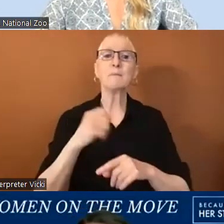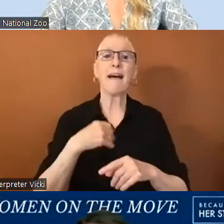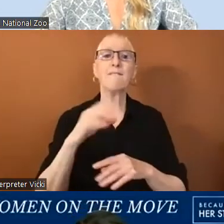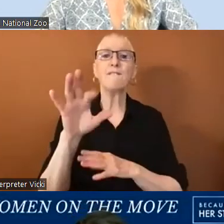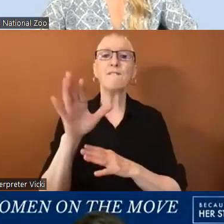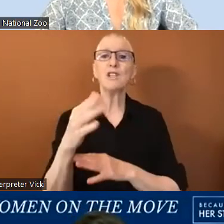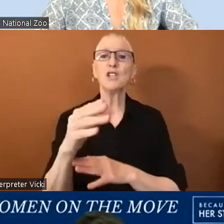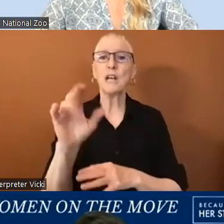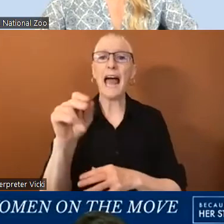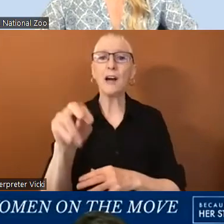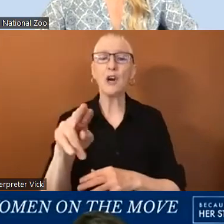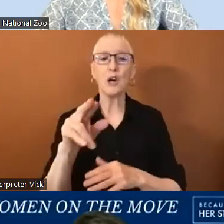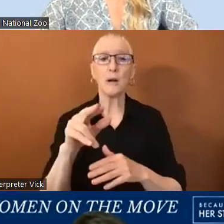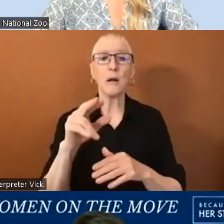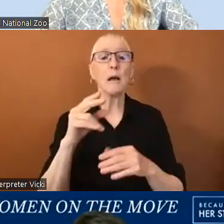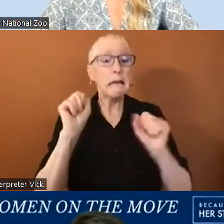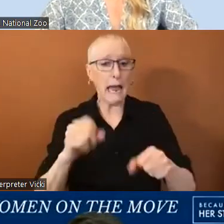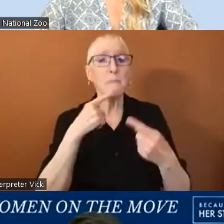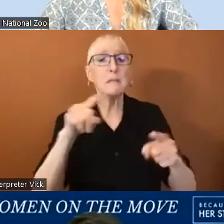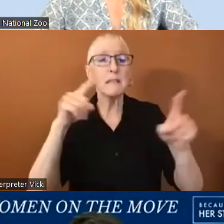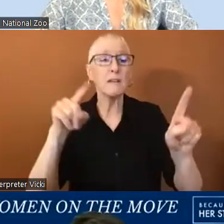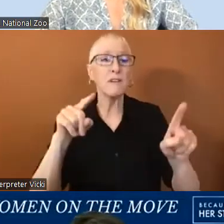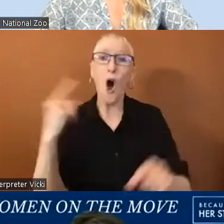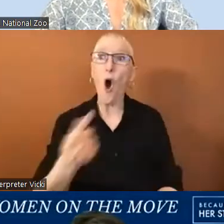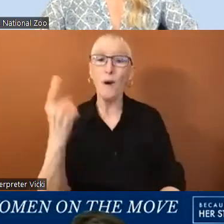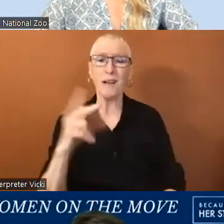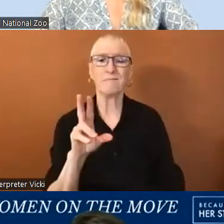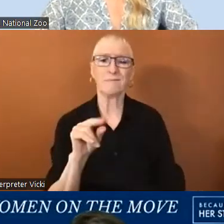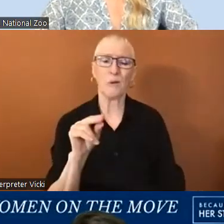that can be successful. They're not always successful depending on their construction,